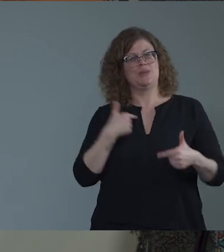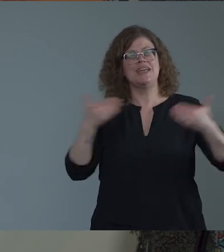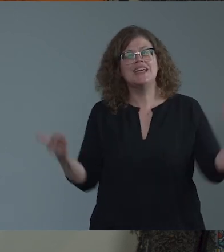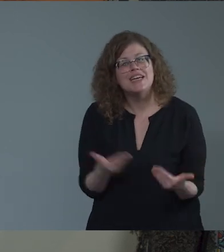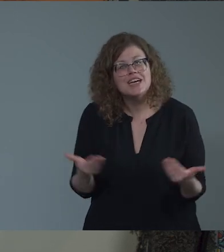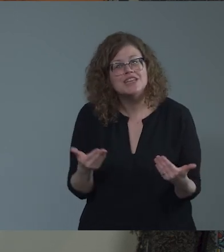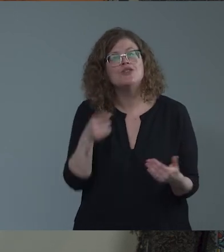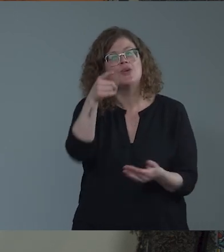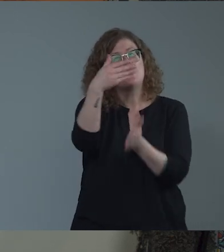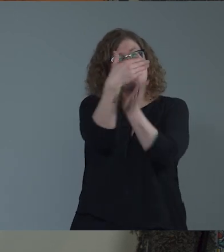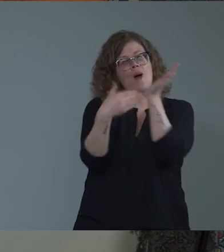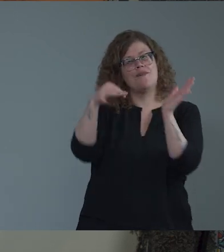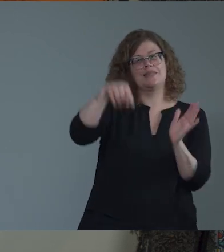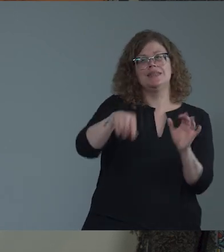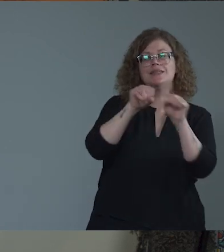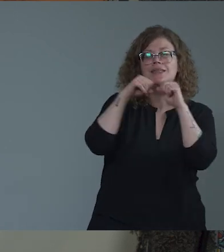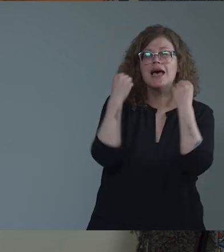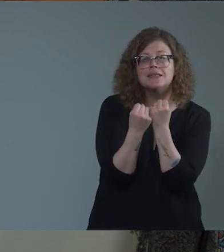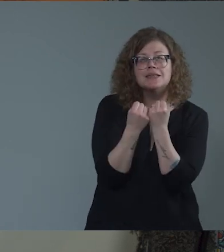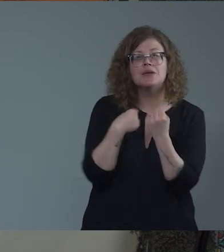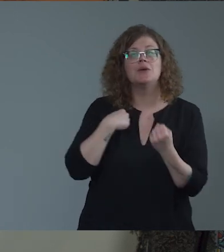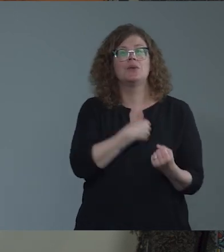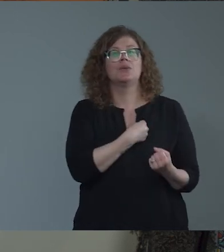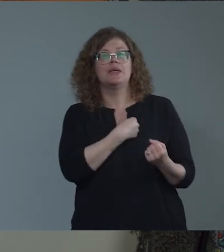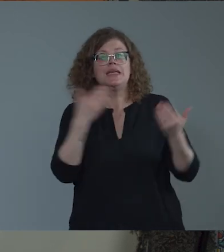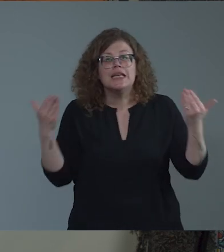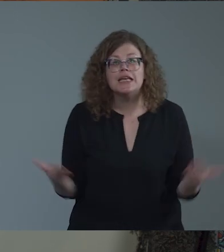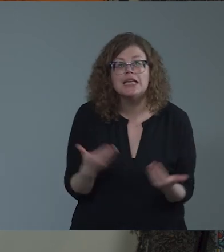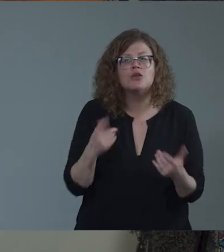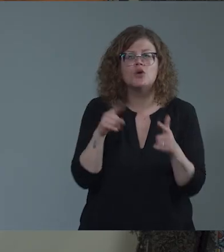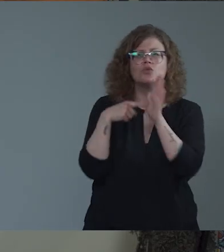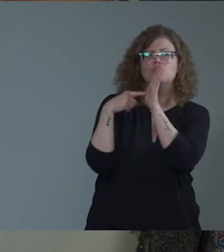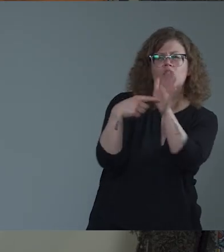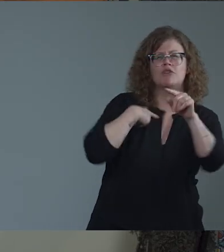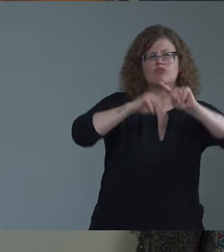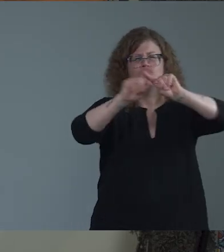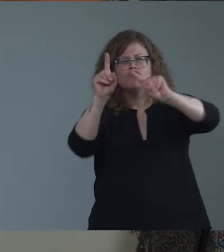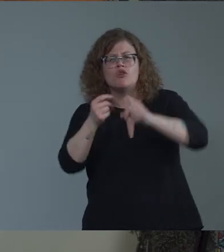It reflects who we see., who is missing. That's a big part of it, whose voices are not reflected here.